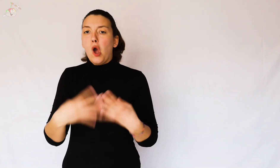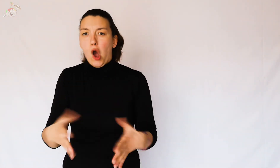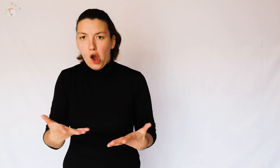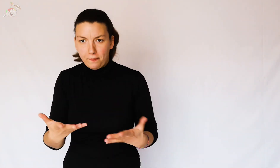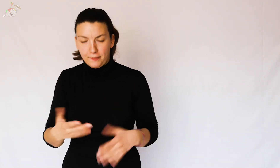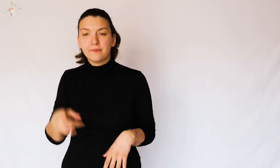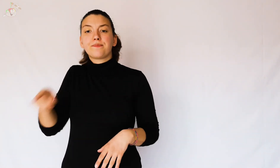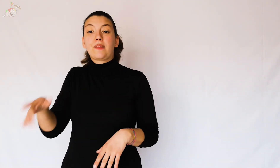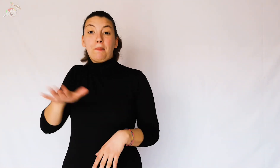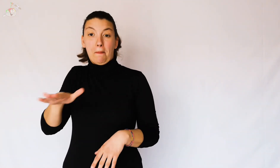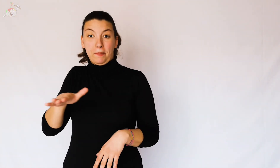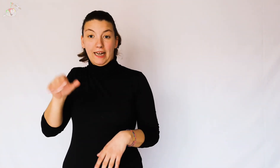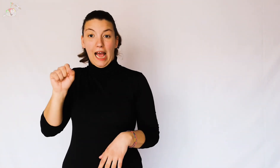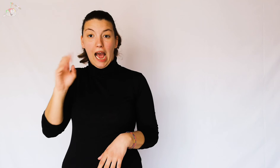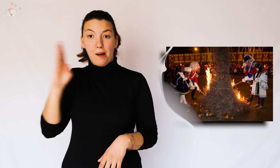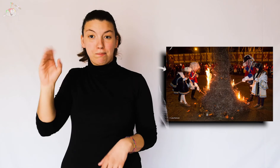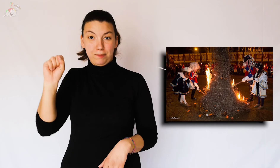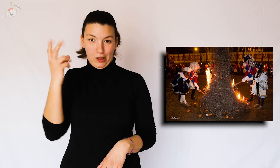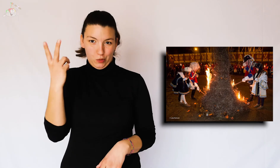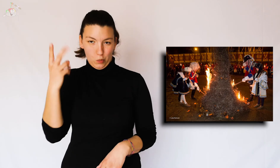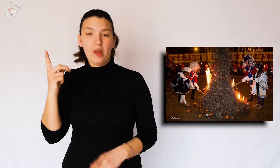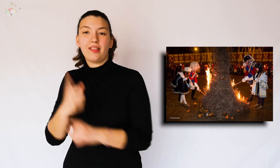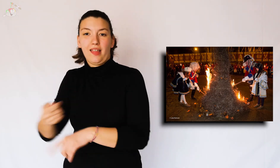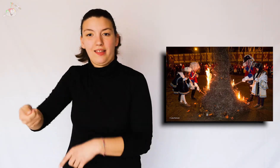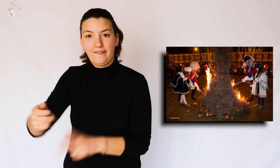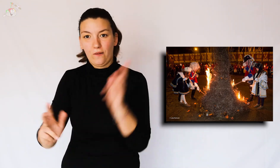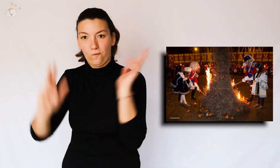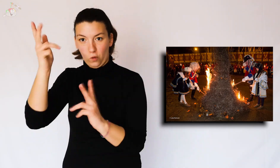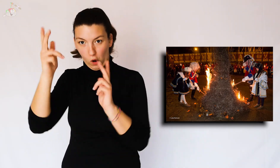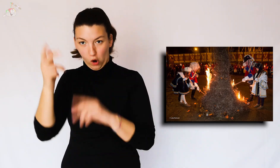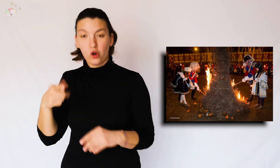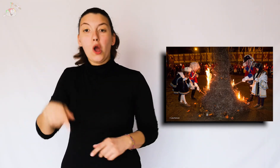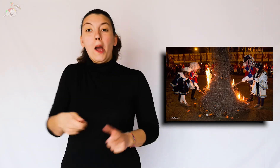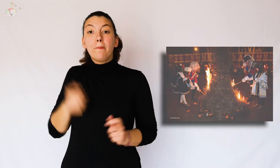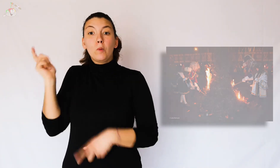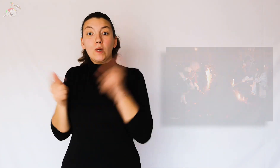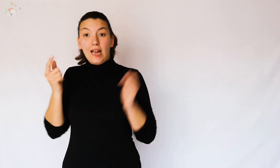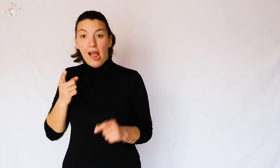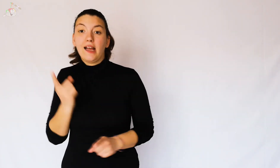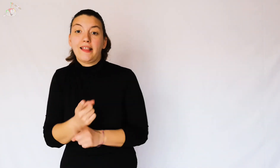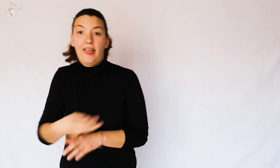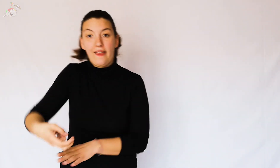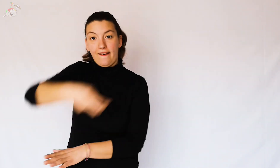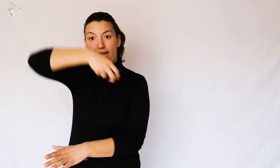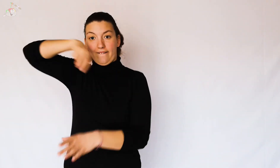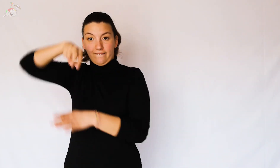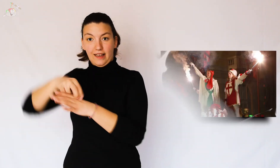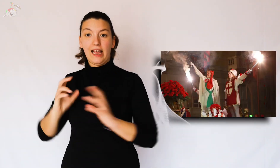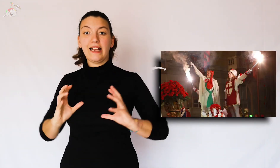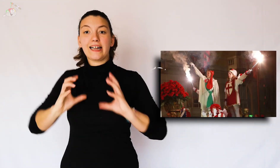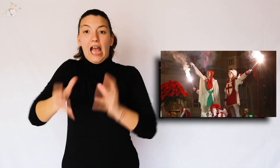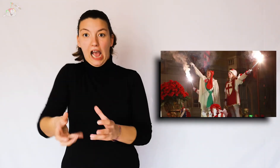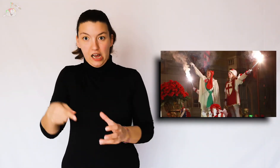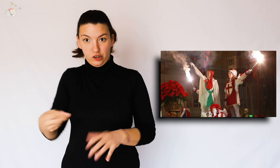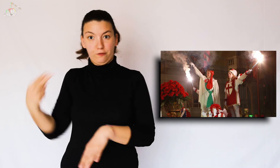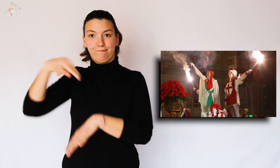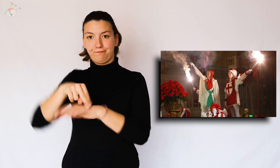He is set on by the Abbà, but the miller has to get on the cart